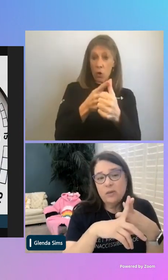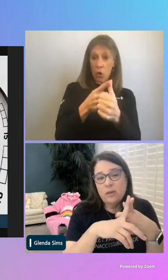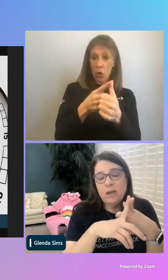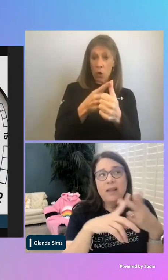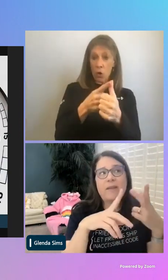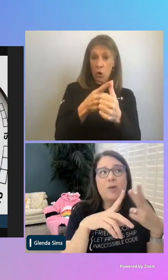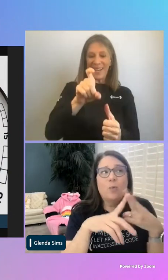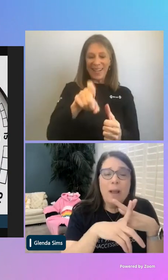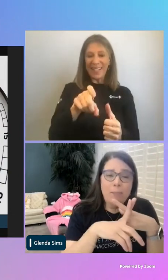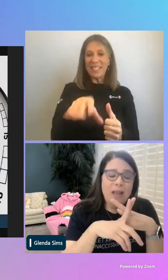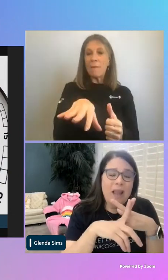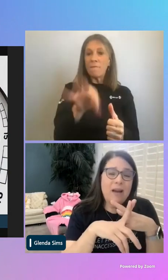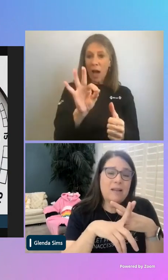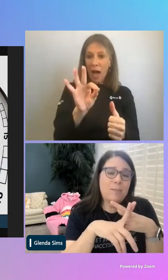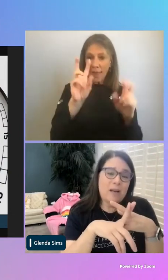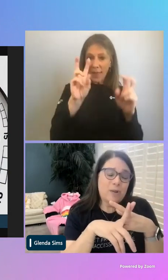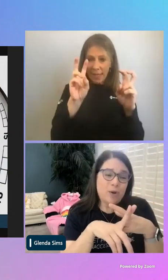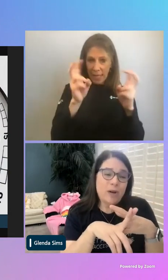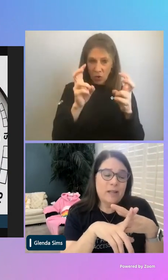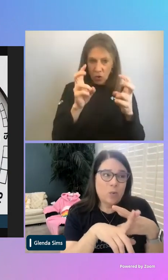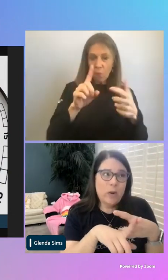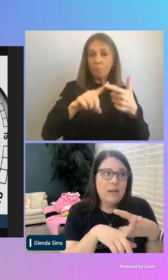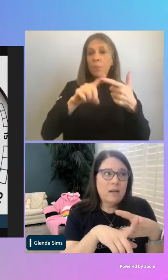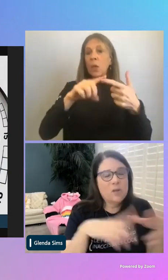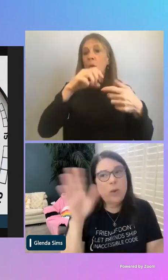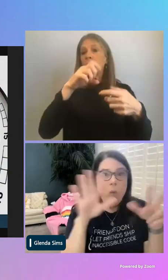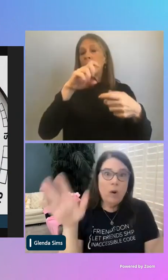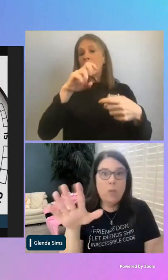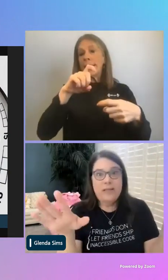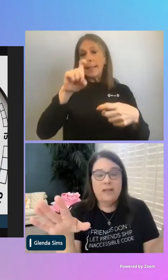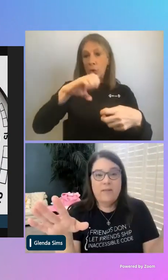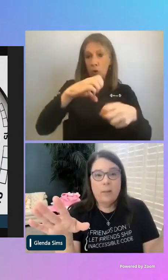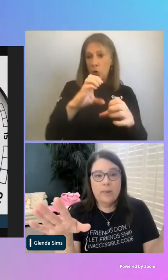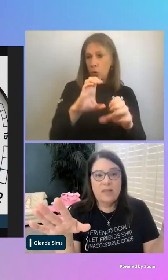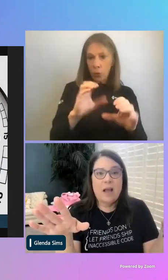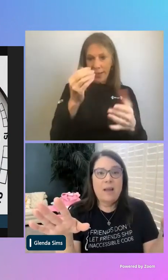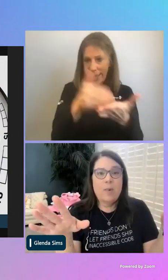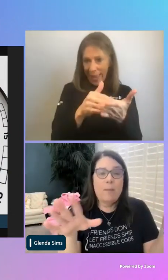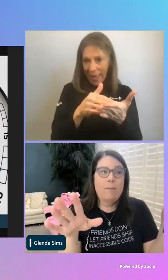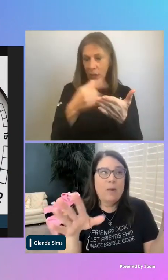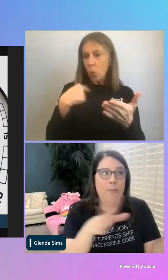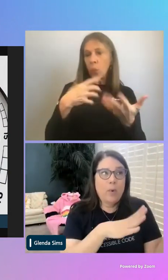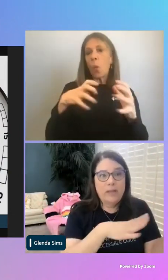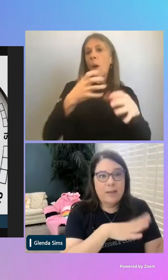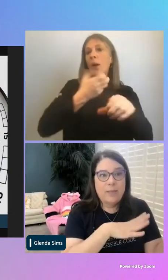They have to replicate it to make sure it's real, because we don't want to waste a developer's time by reporting